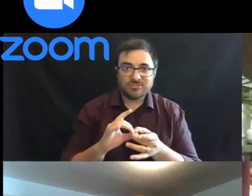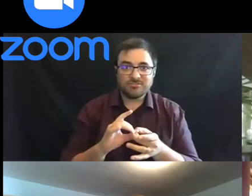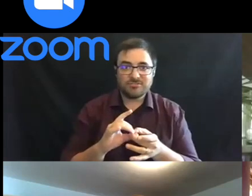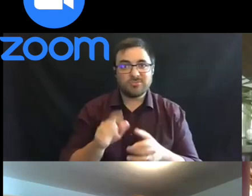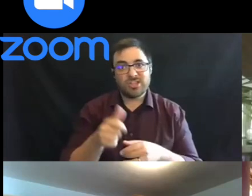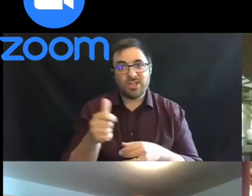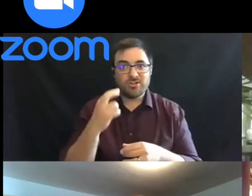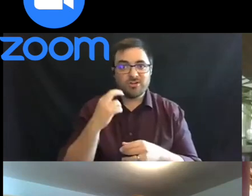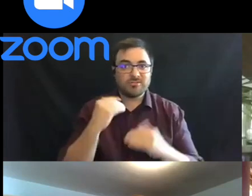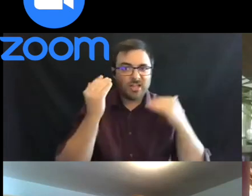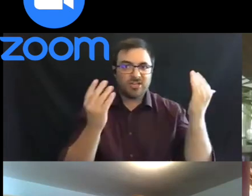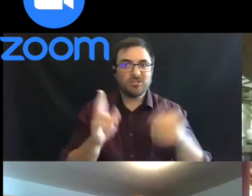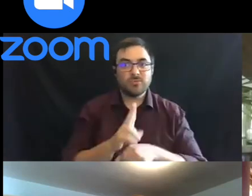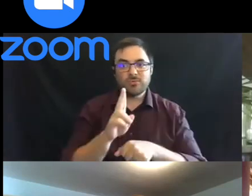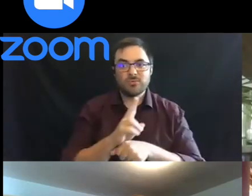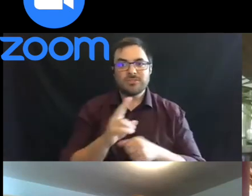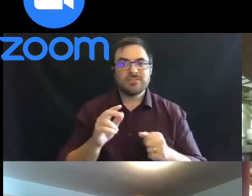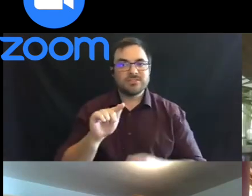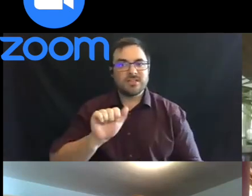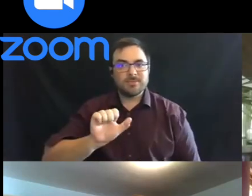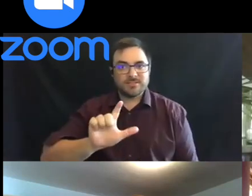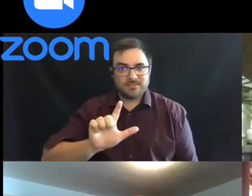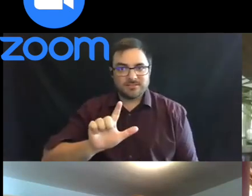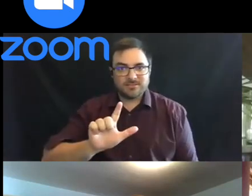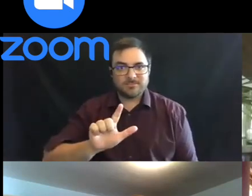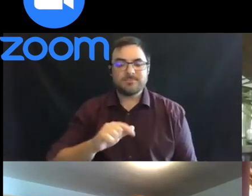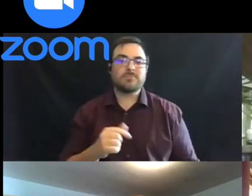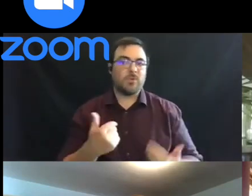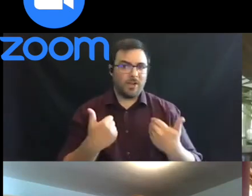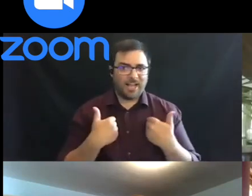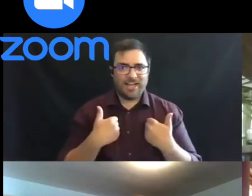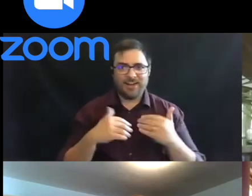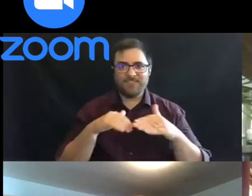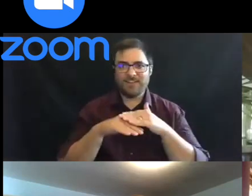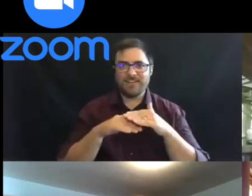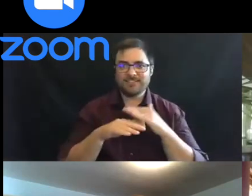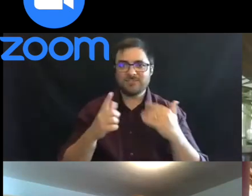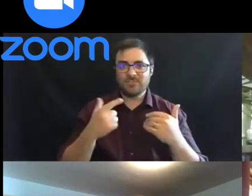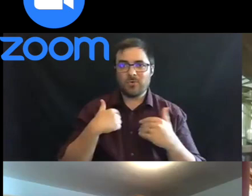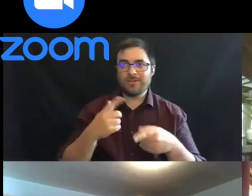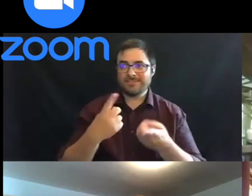uses American Sign Language. Also we have access to a sign language curriculum online called Sign It.